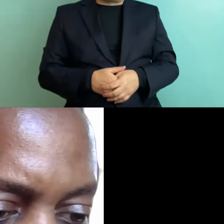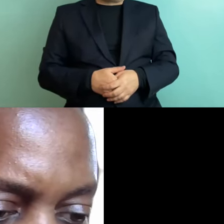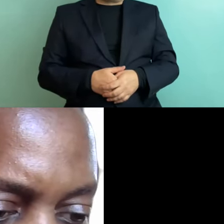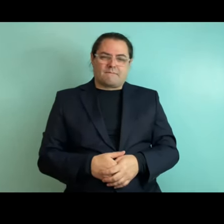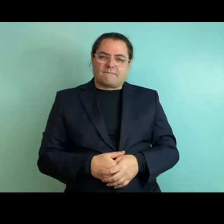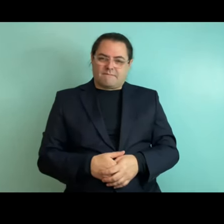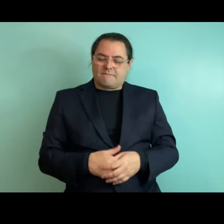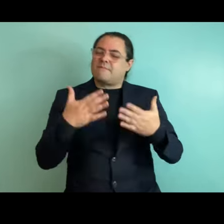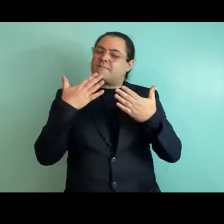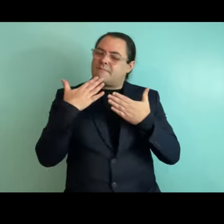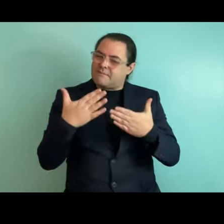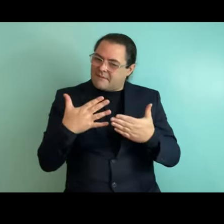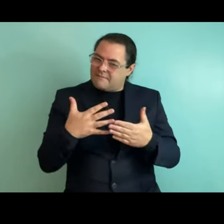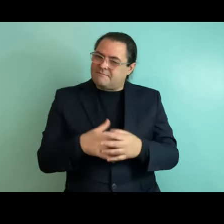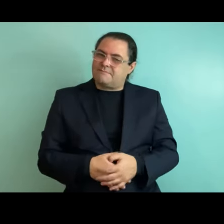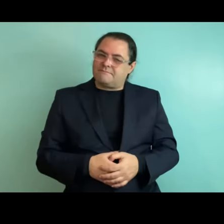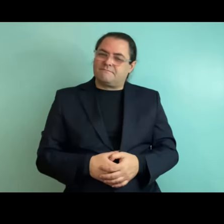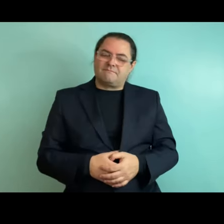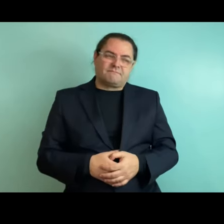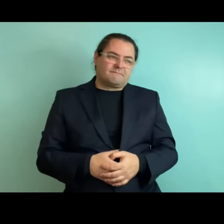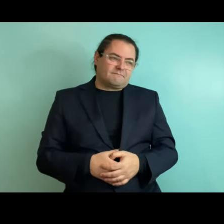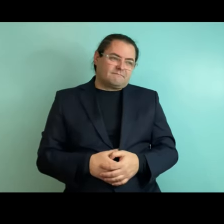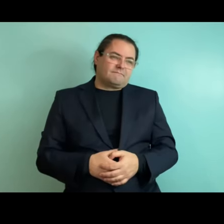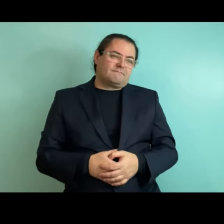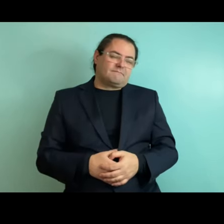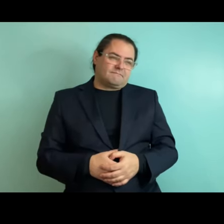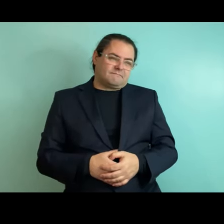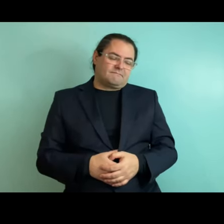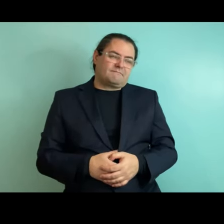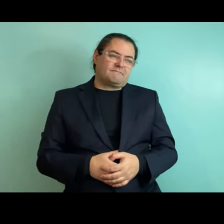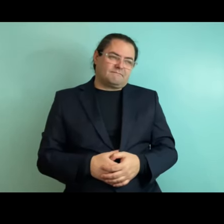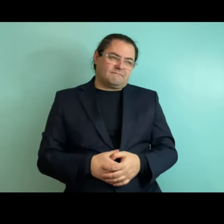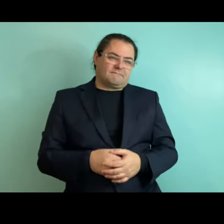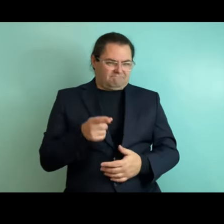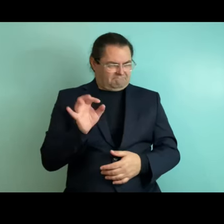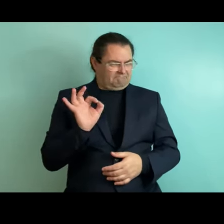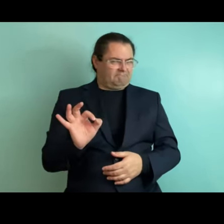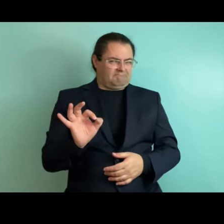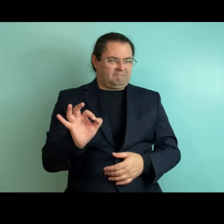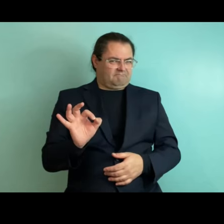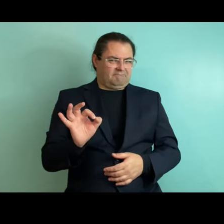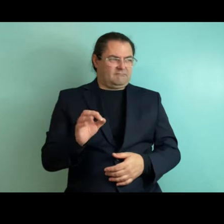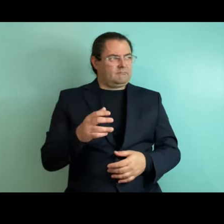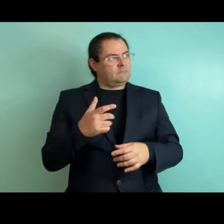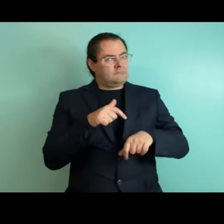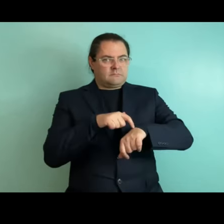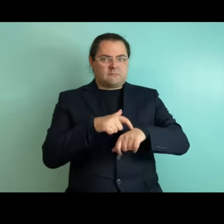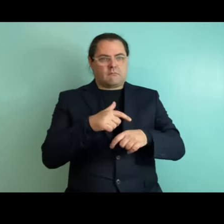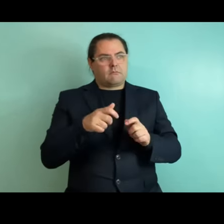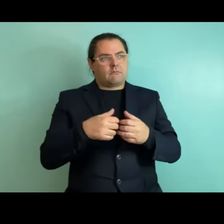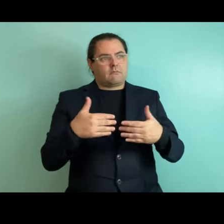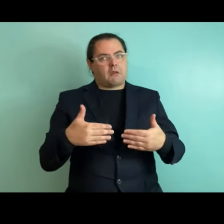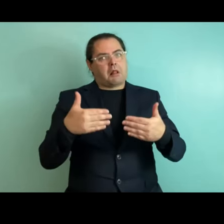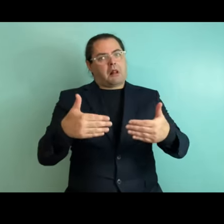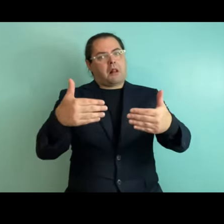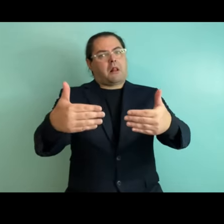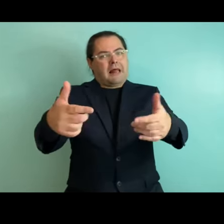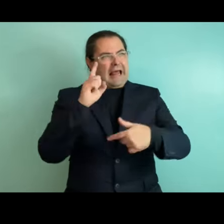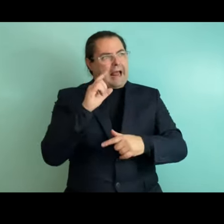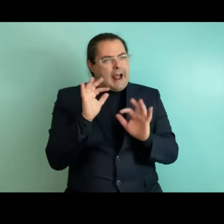11:20:18 Merci beaucoup. Merci beaucoup to reserve a perfect ma,